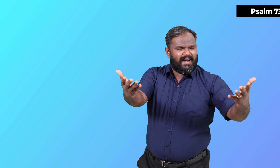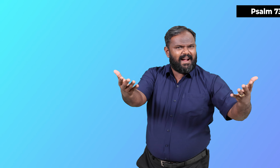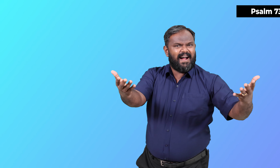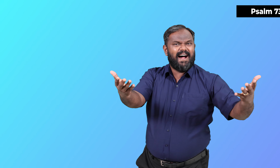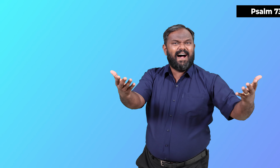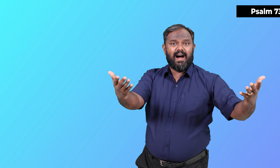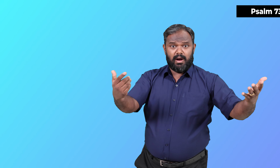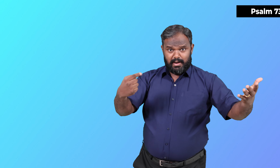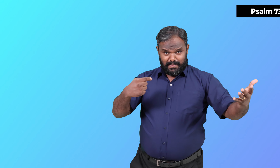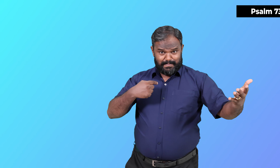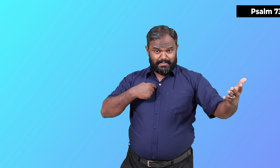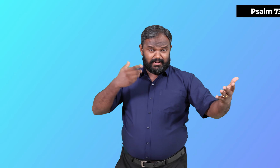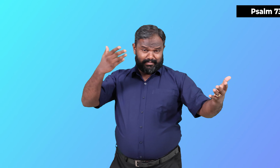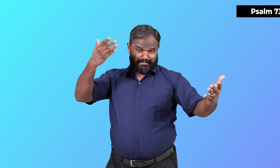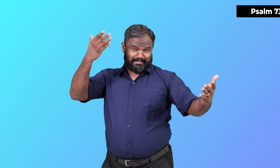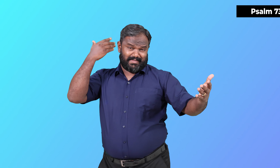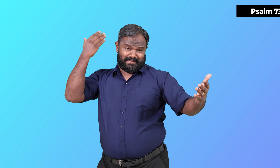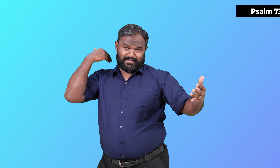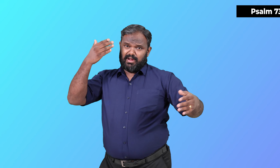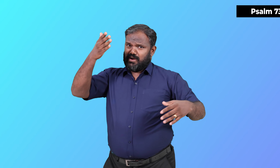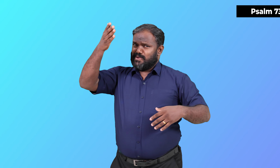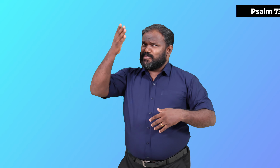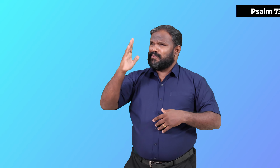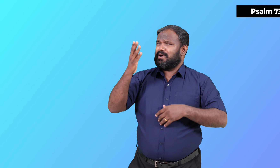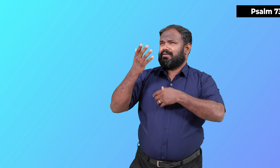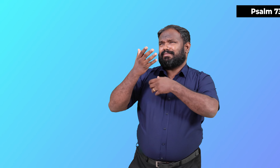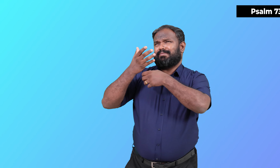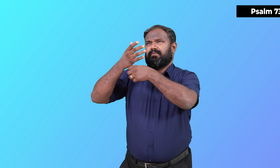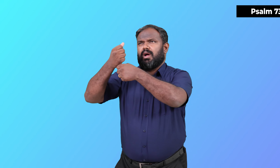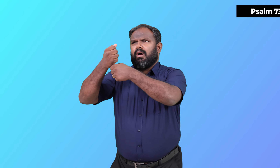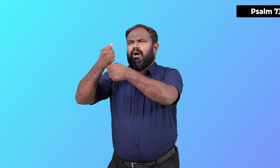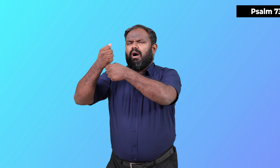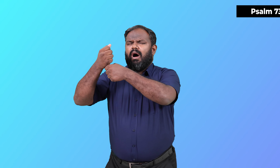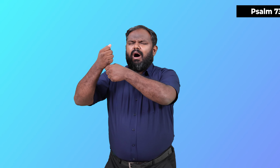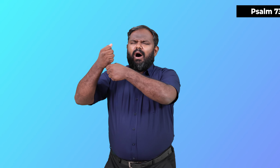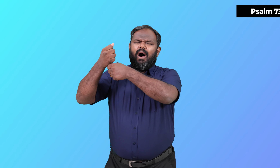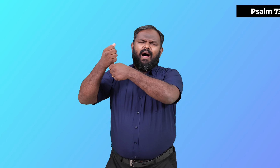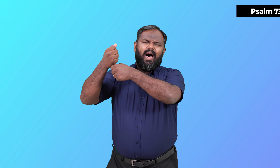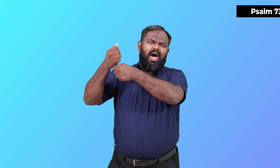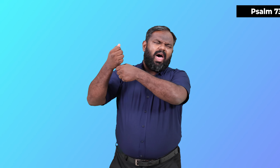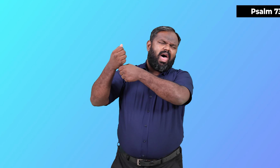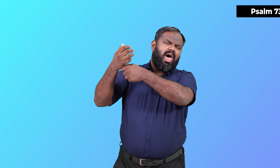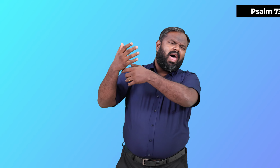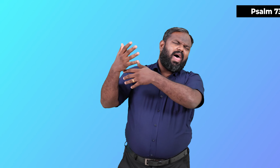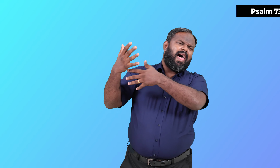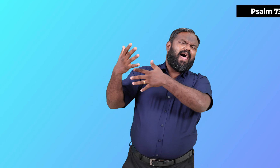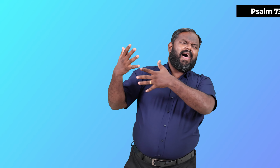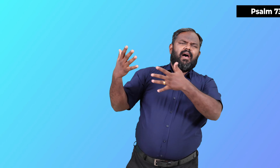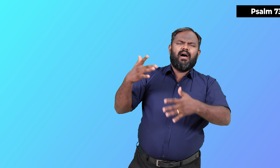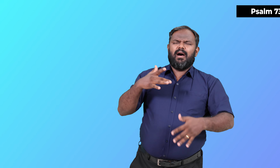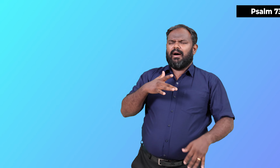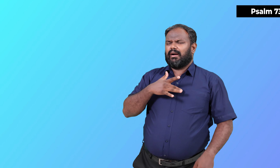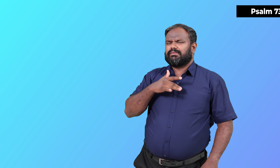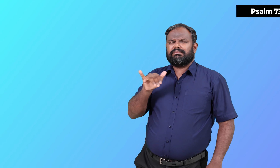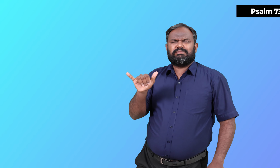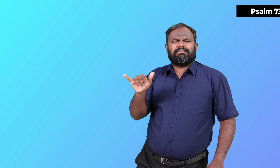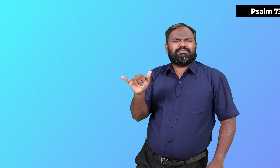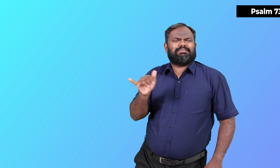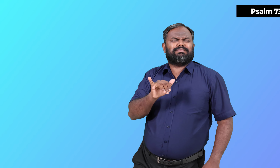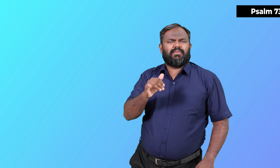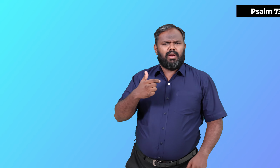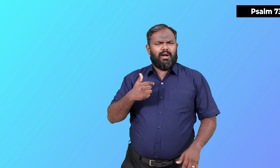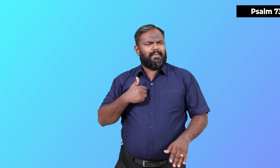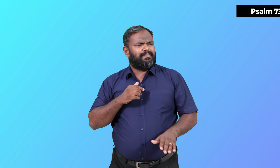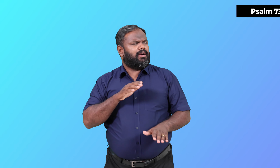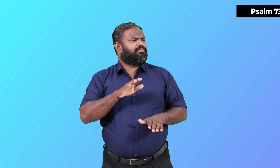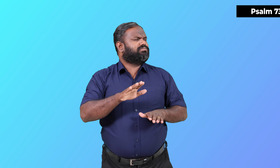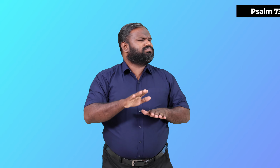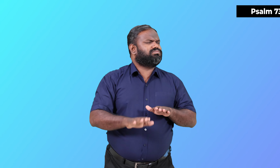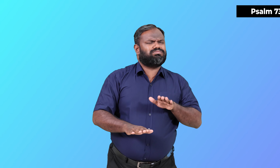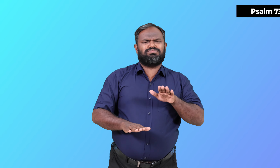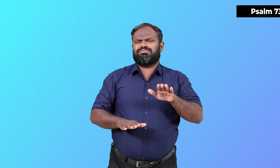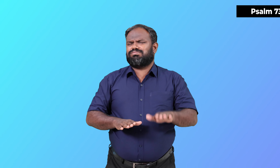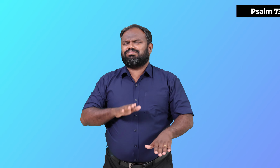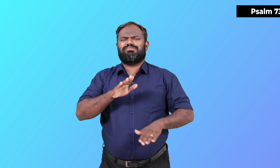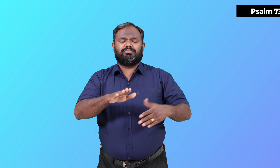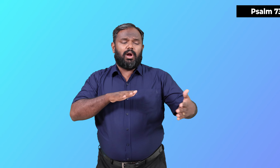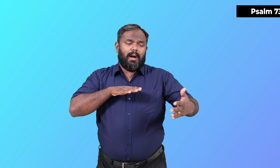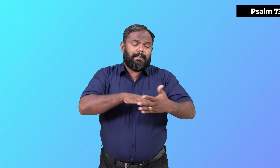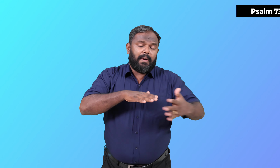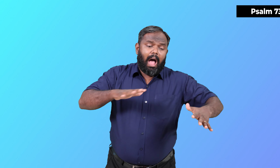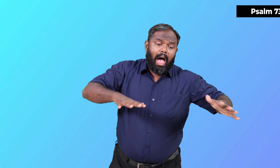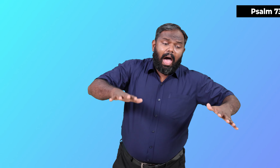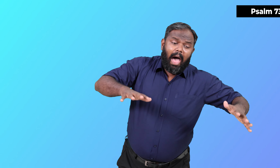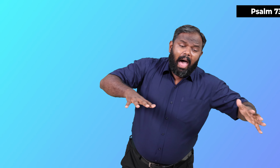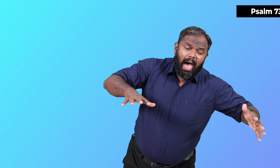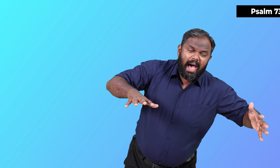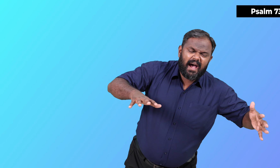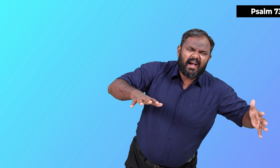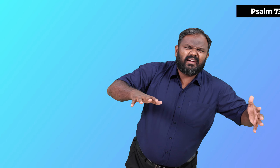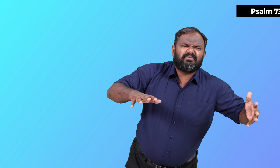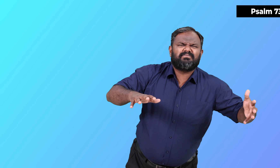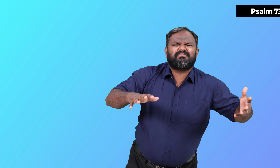But my doubts threw me off balance, and I almost lost my faith.